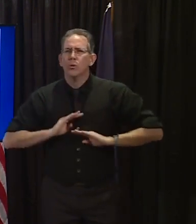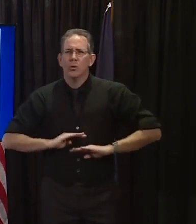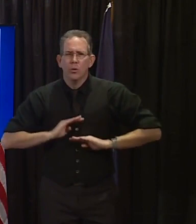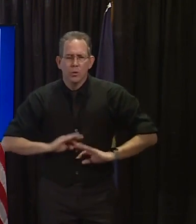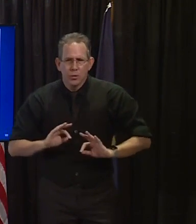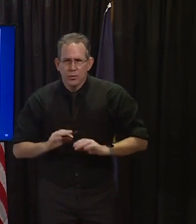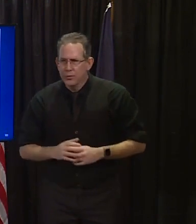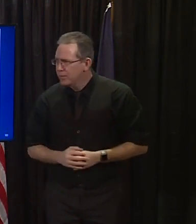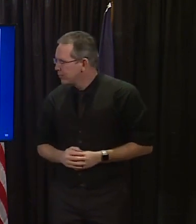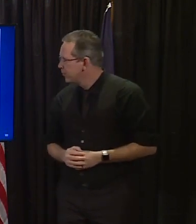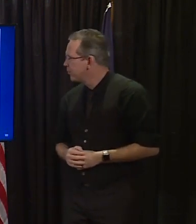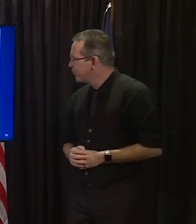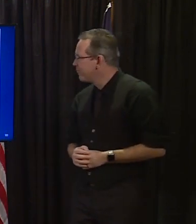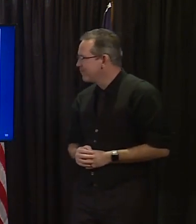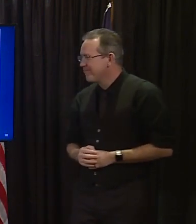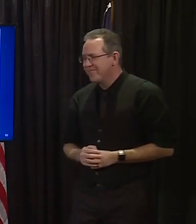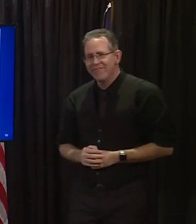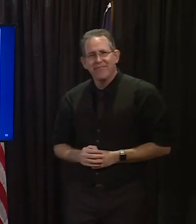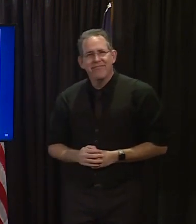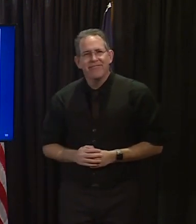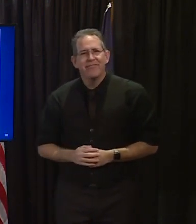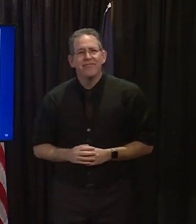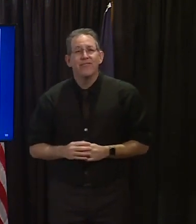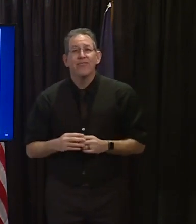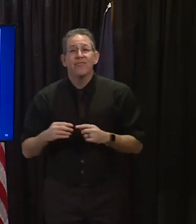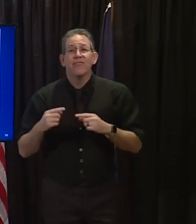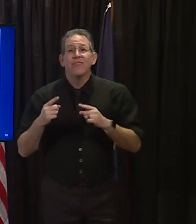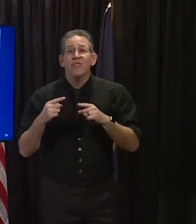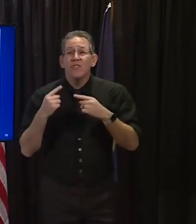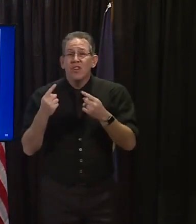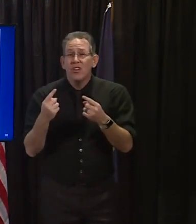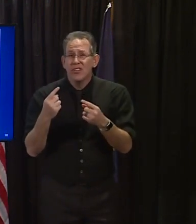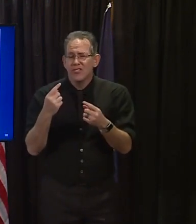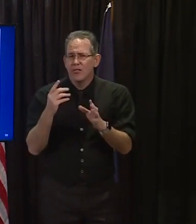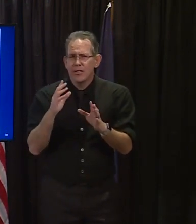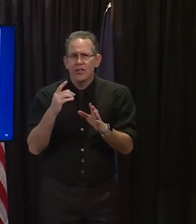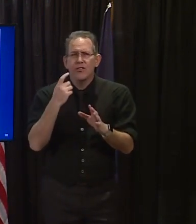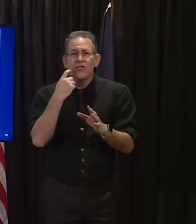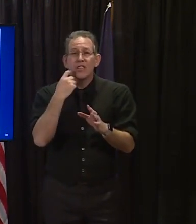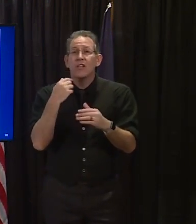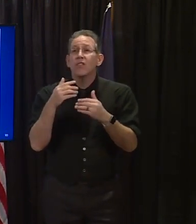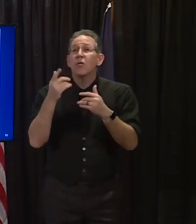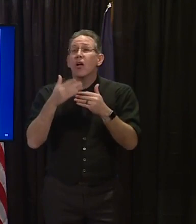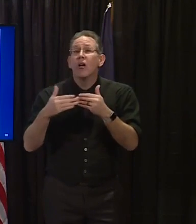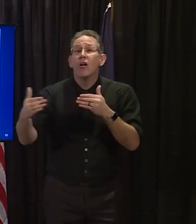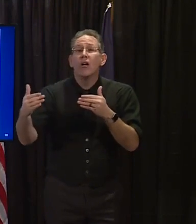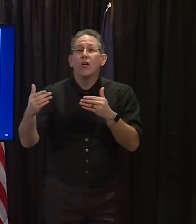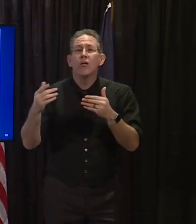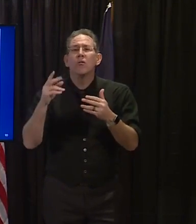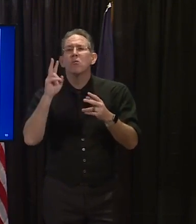cases rising as dramatically as they have. That's when other jurisdictions started to see there. I see us be impacted. So I want to keep a close eye